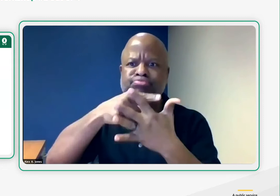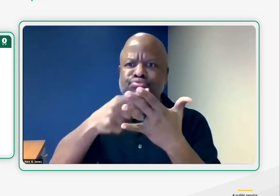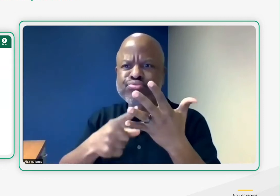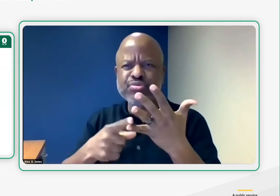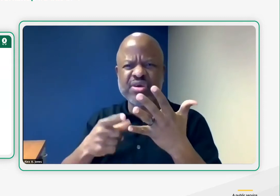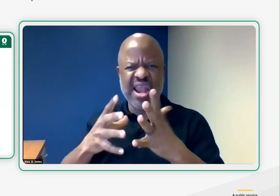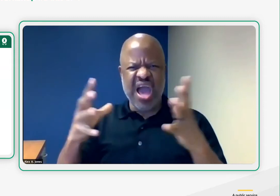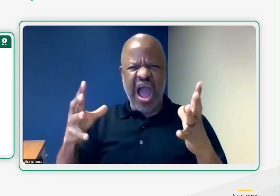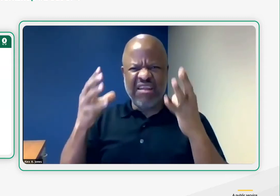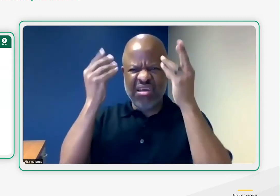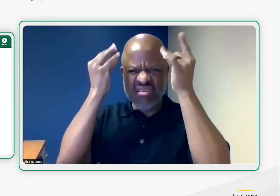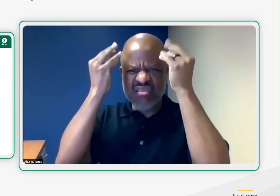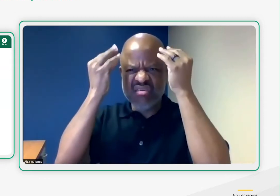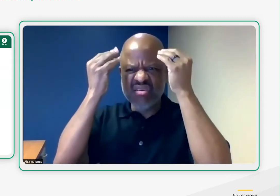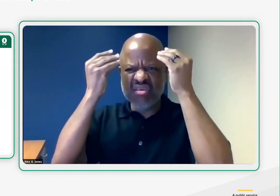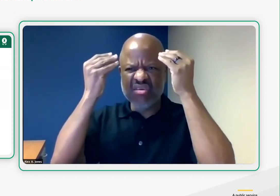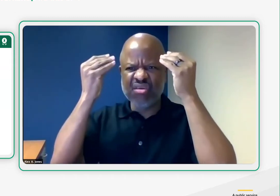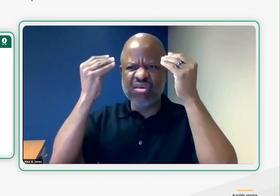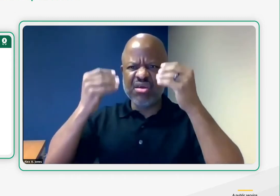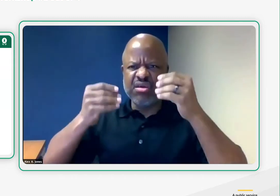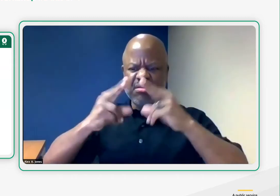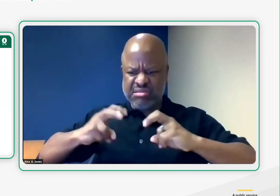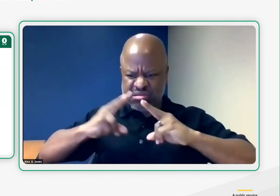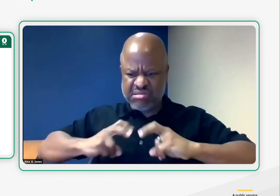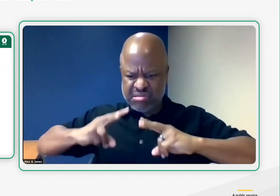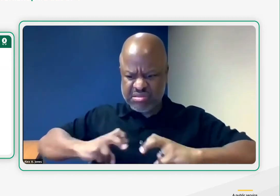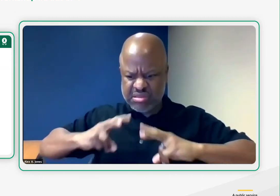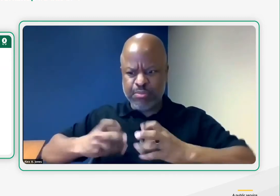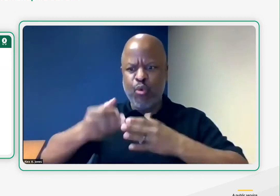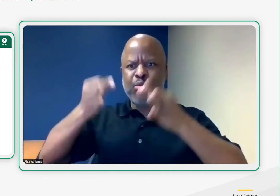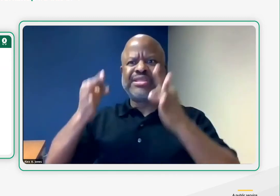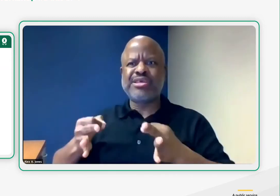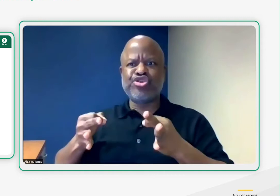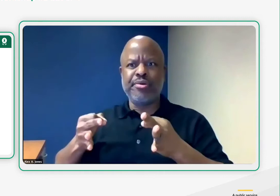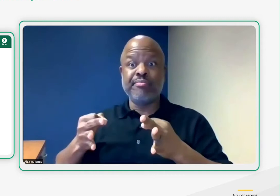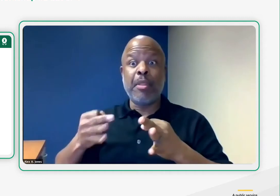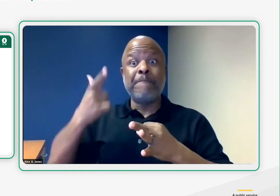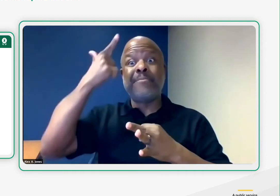There's just so much information around in our brains, and we're constantly analyzing to make a decision.